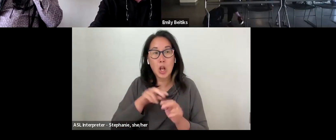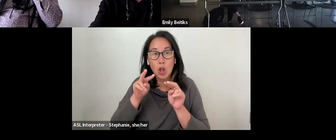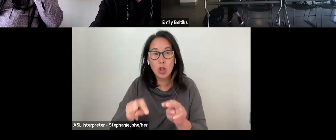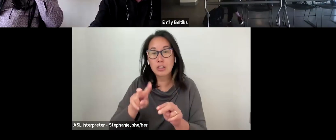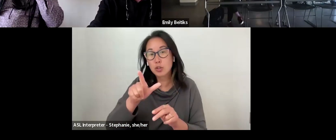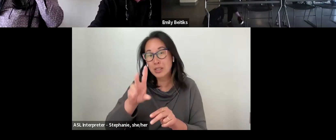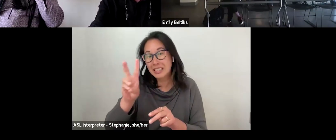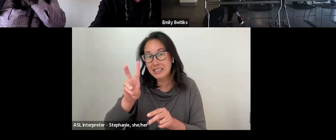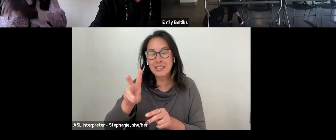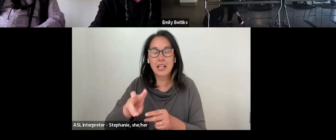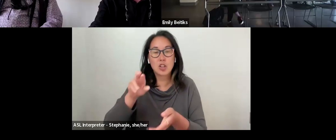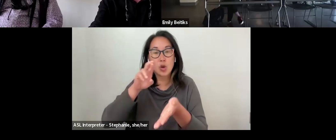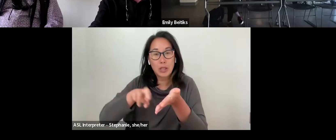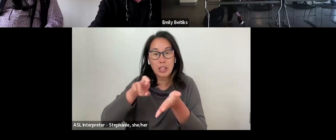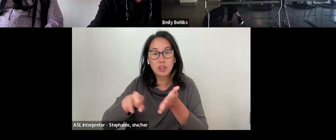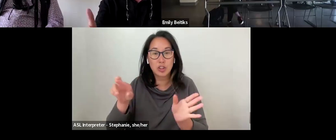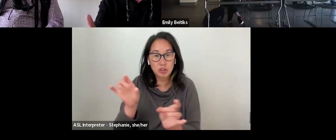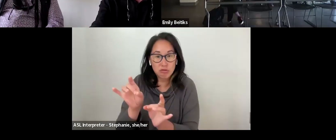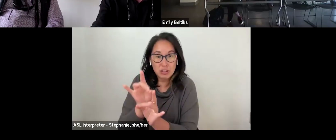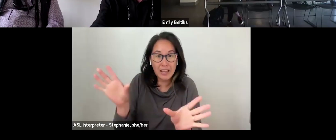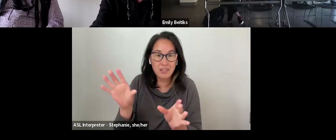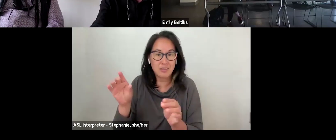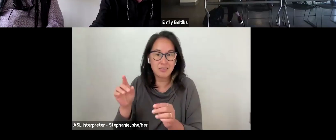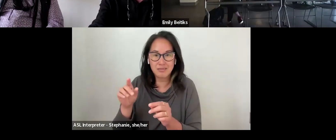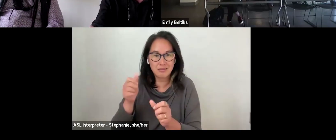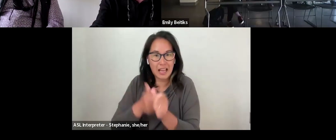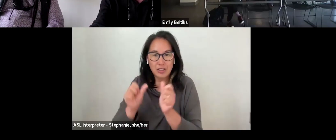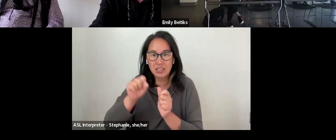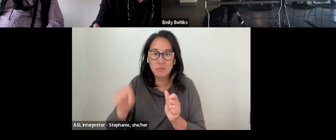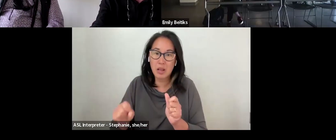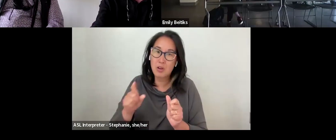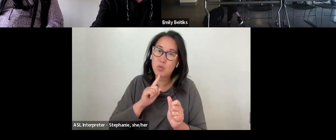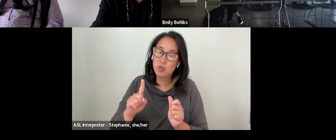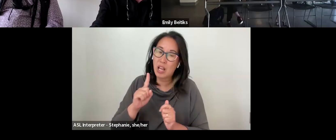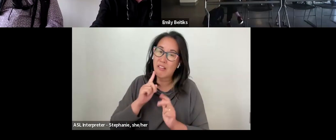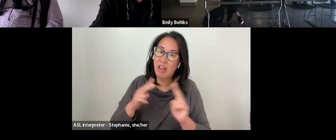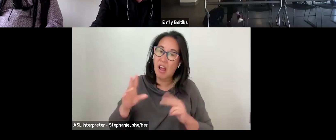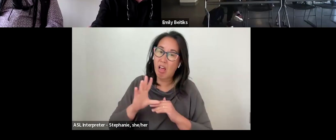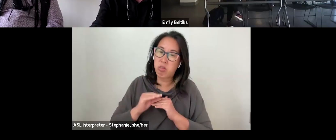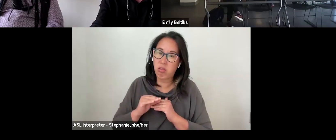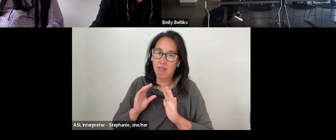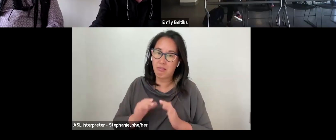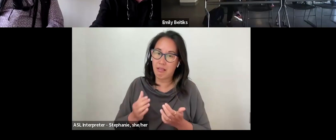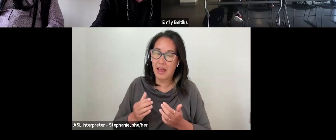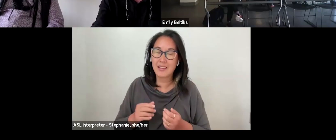It's a very demoralizing class. Two scandals a week, you know, nonstop for a whole semester.